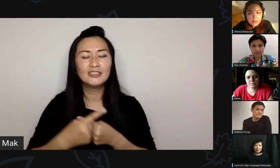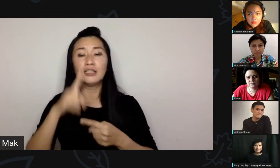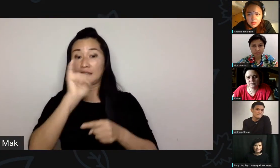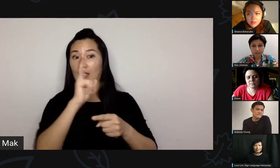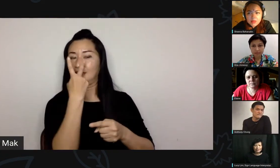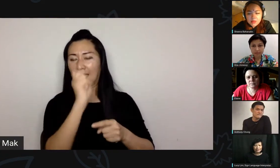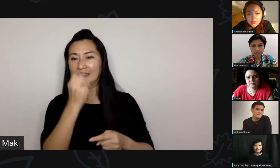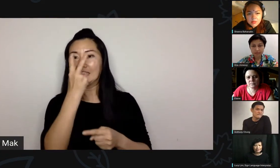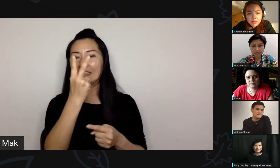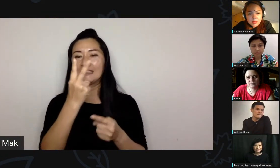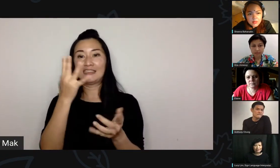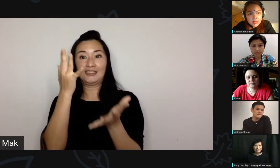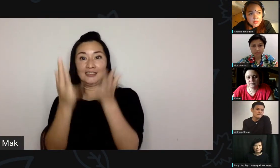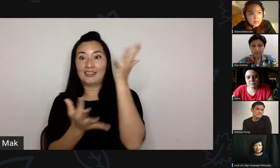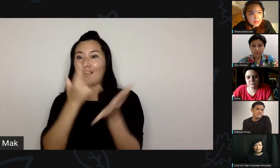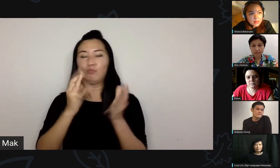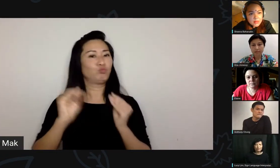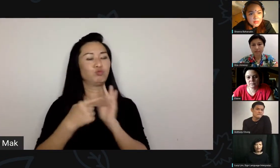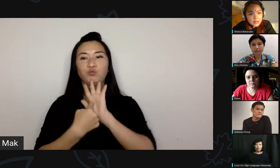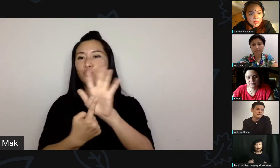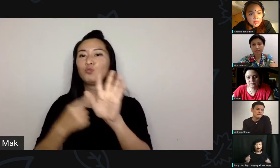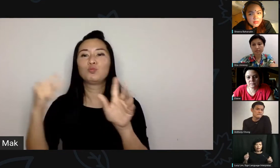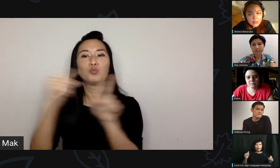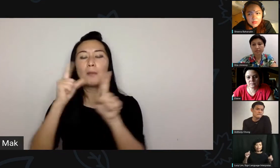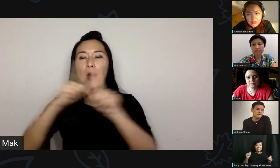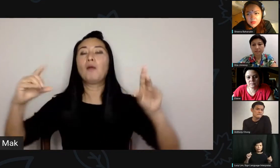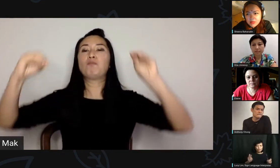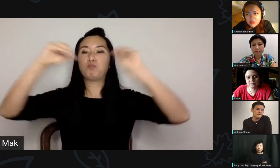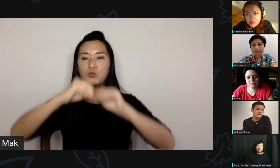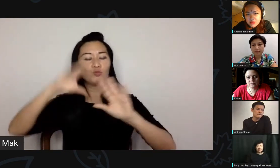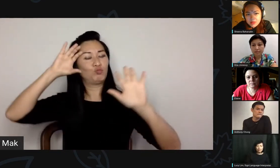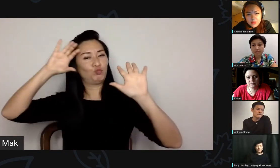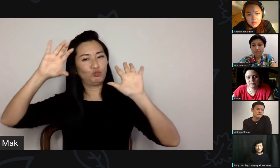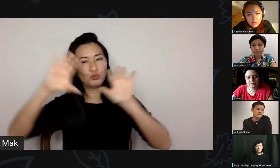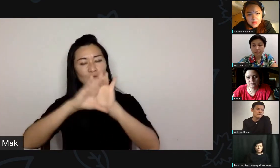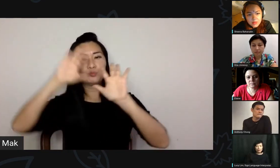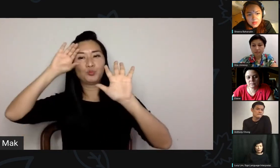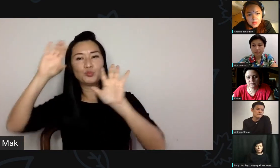and I believe, okay, then you will see